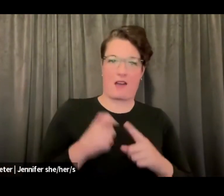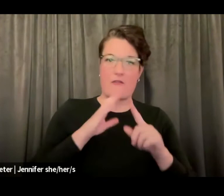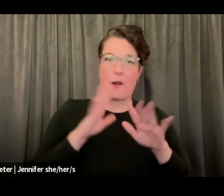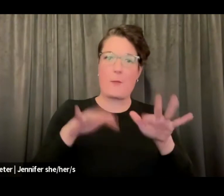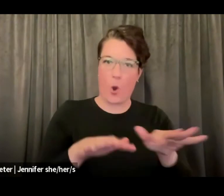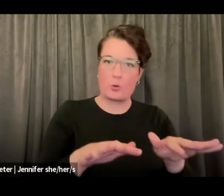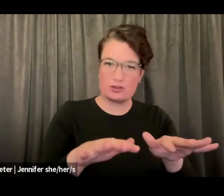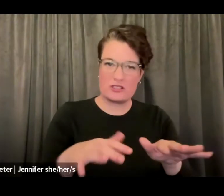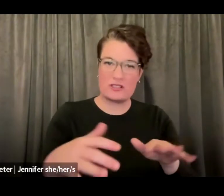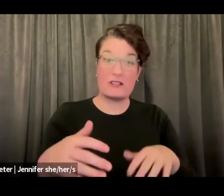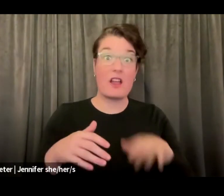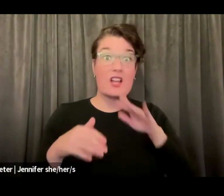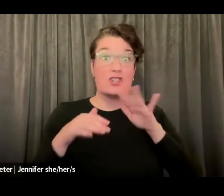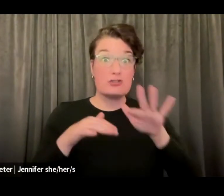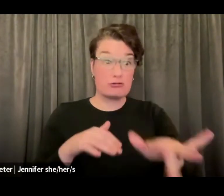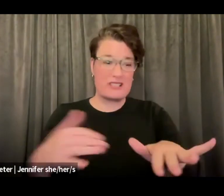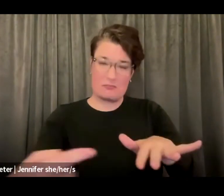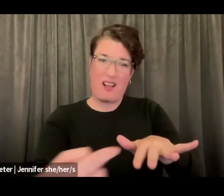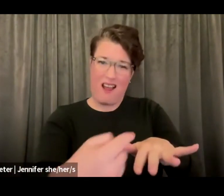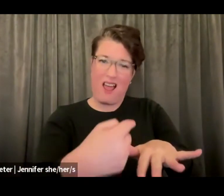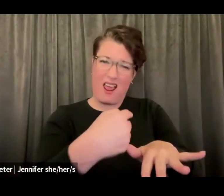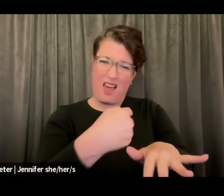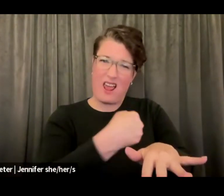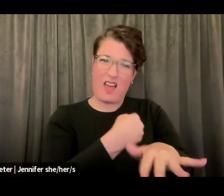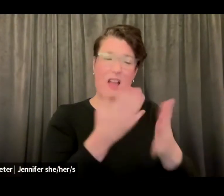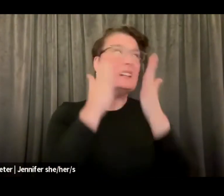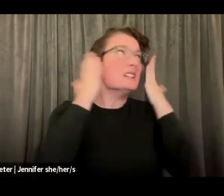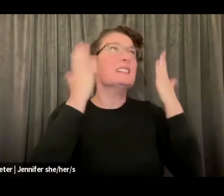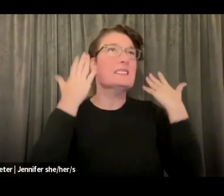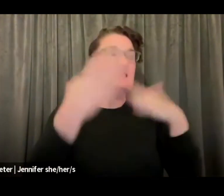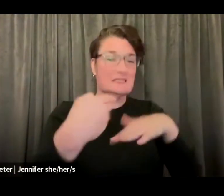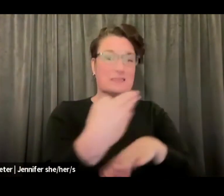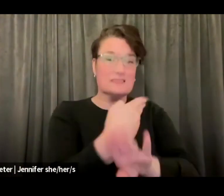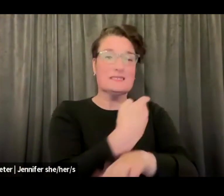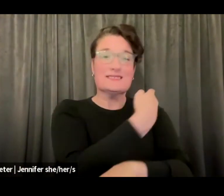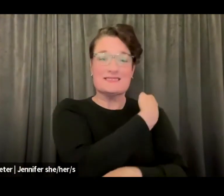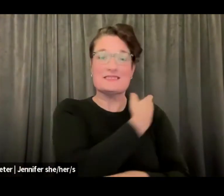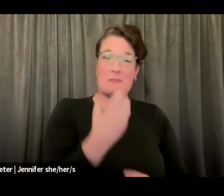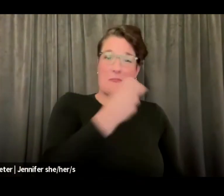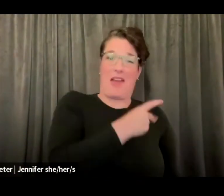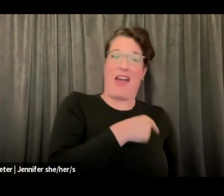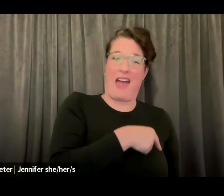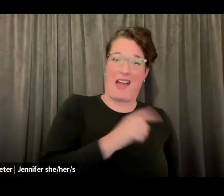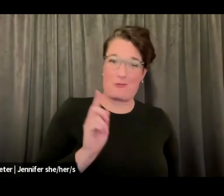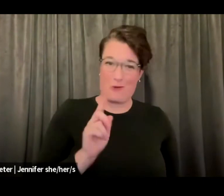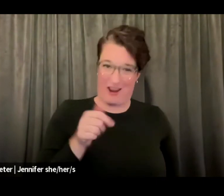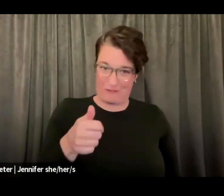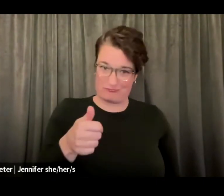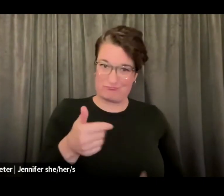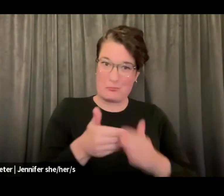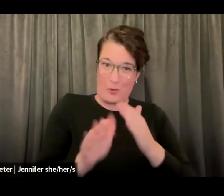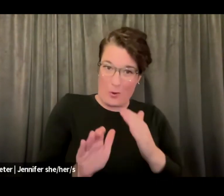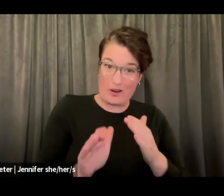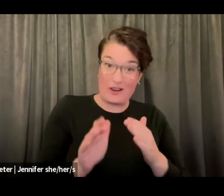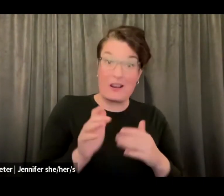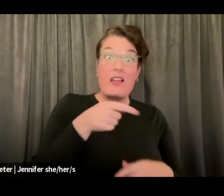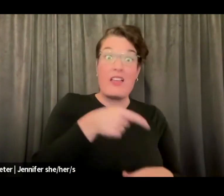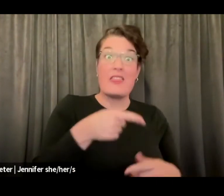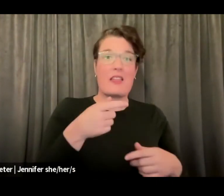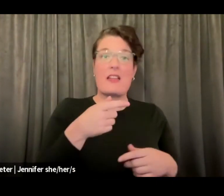and move upstream to where they were born and then they lay eggs and die.